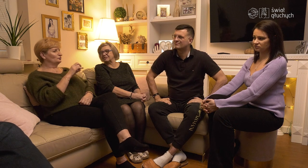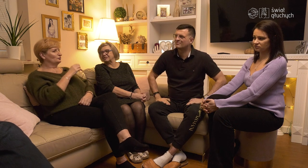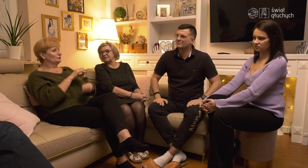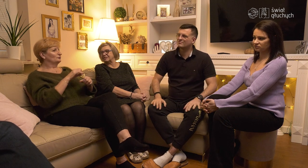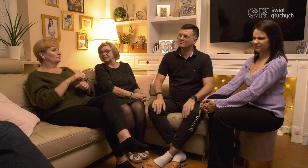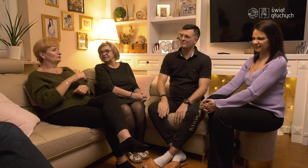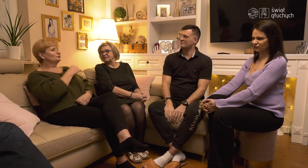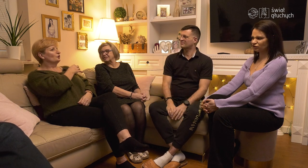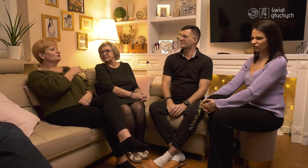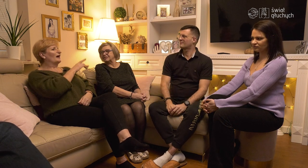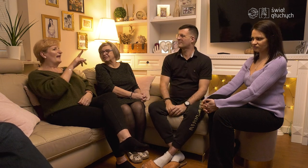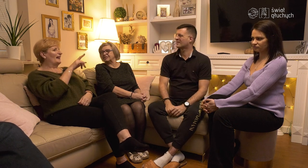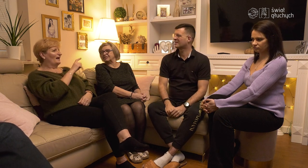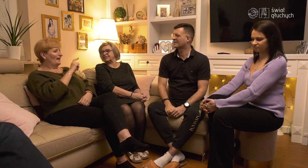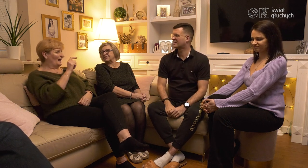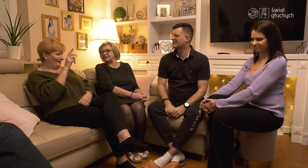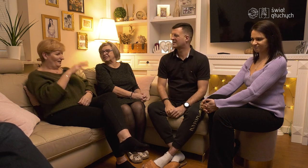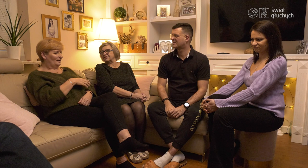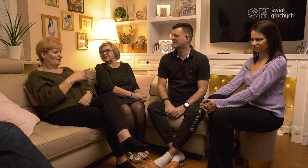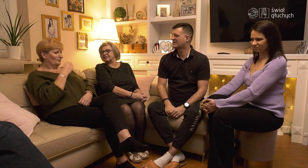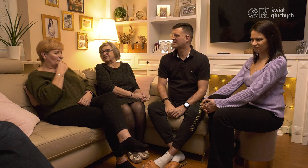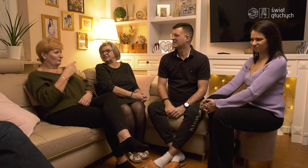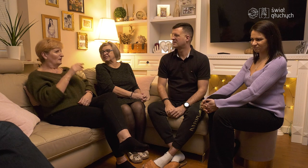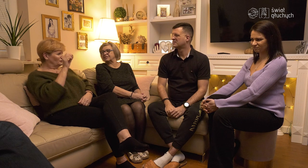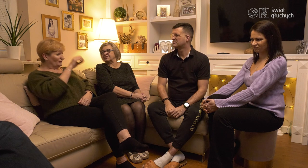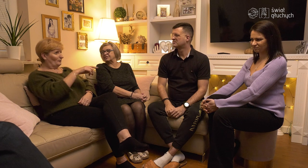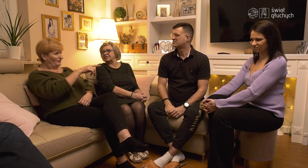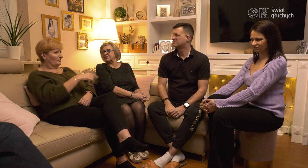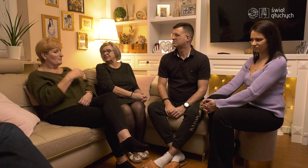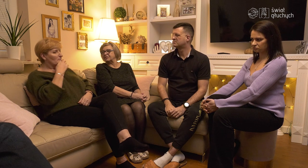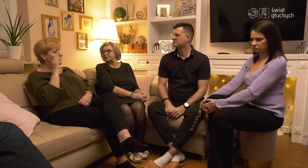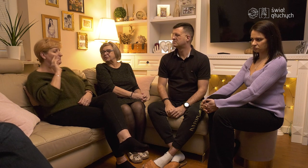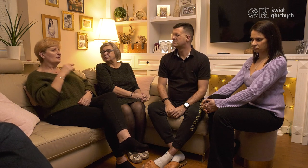Aunt Ela was perusing your mother to give you an cochlear implant.